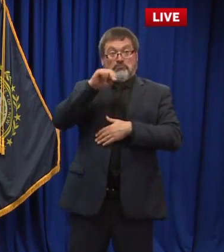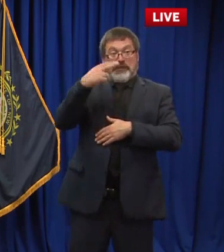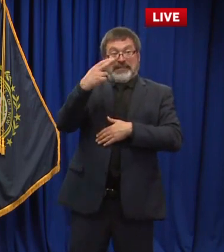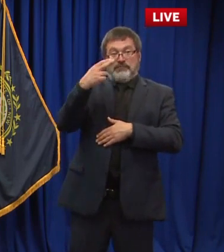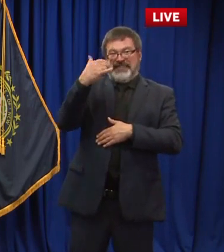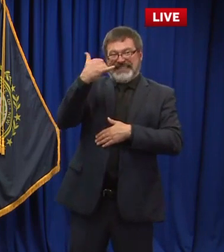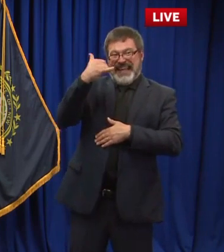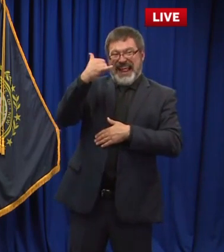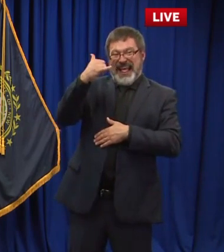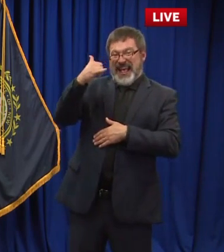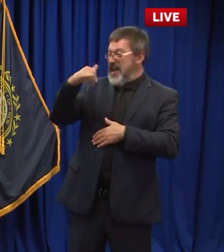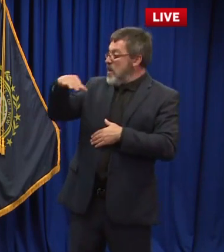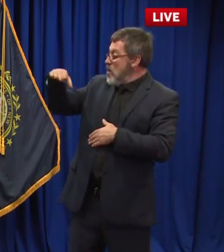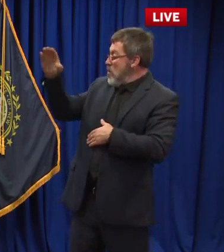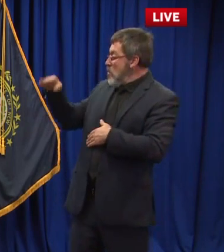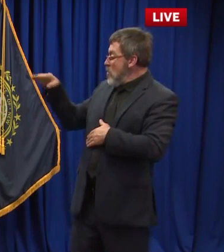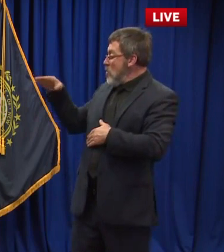THE NEXT SLIDE IS INTERESTING.